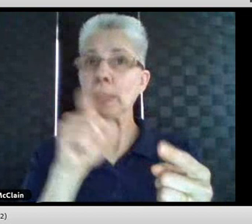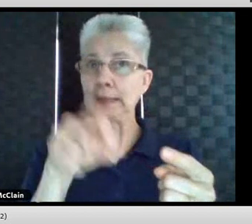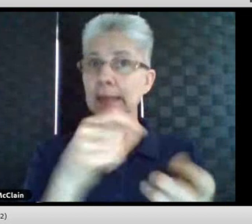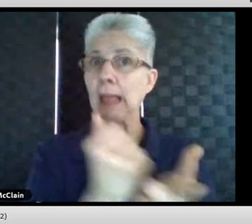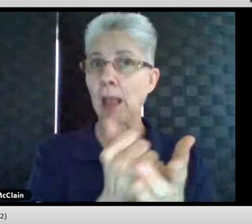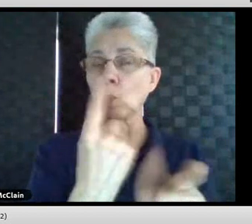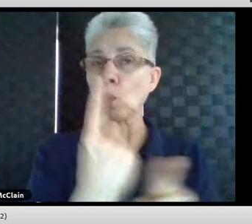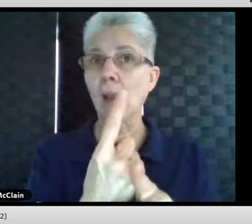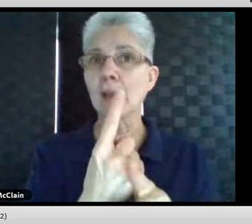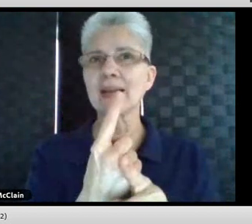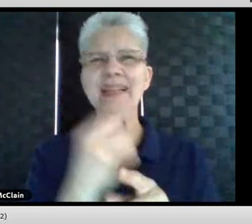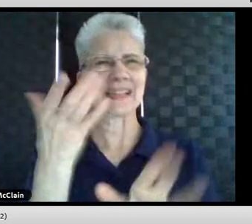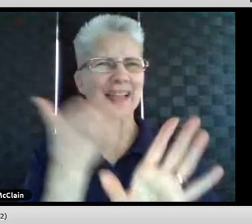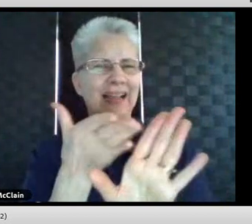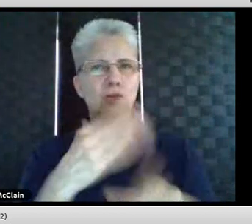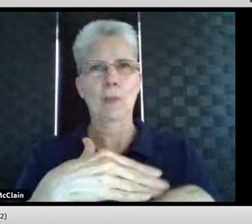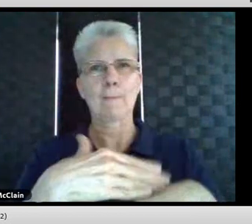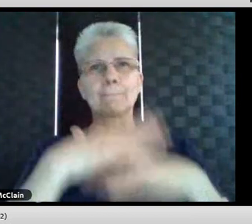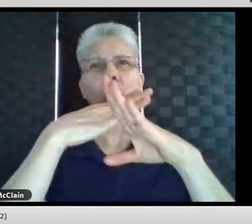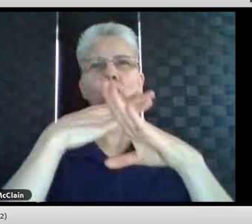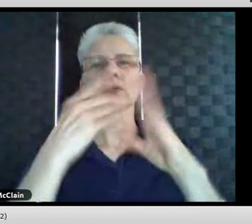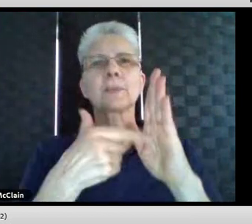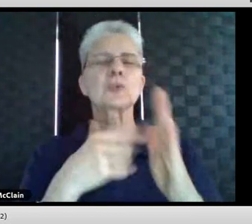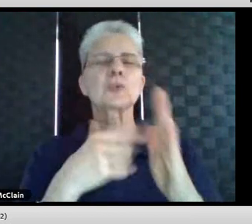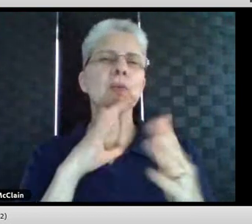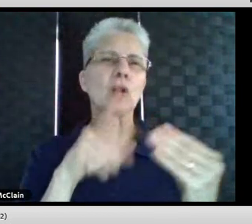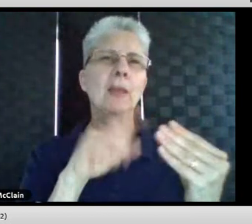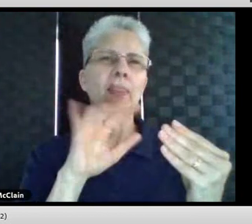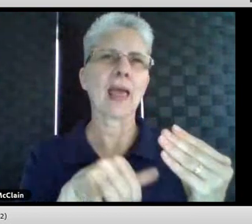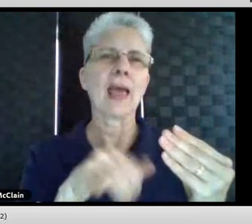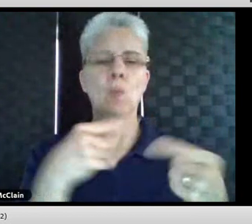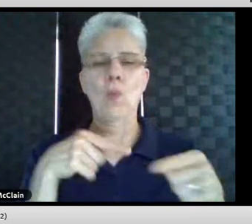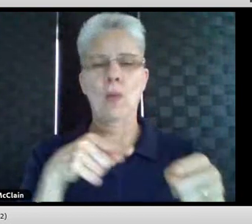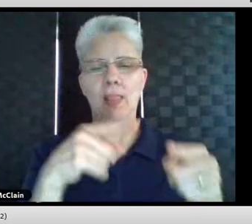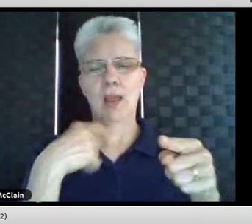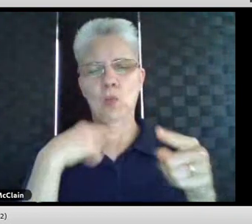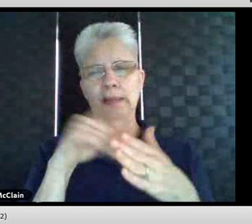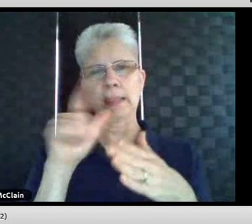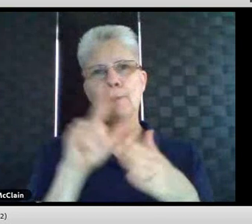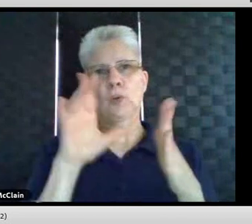It's a psychological barrier, sometimes. We talked, when I was at a library in Samford,